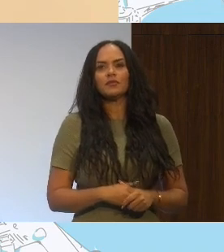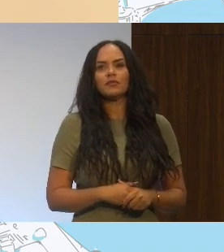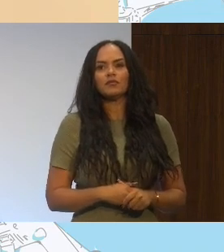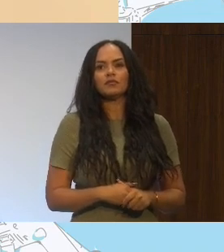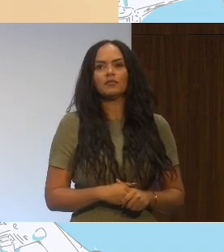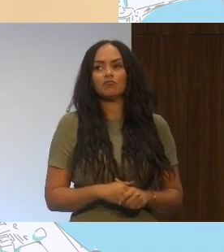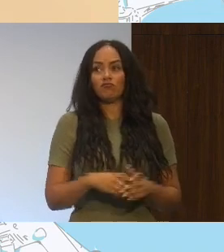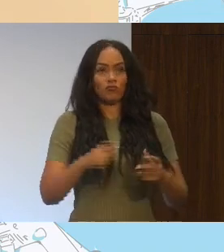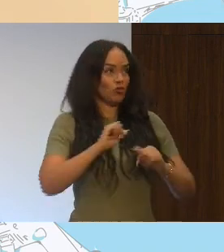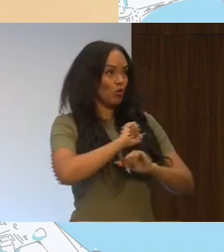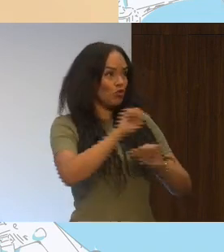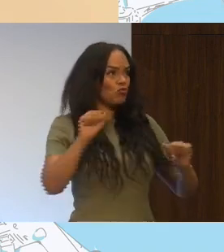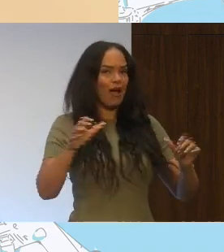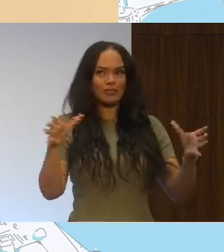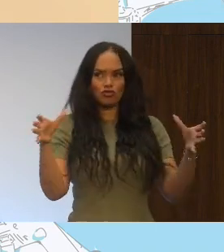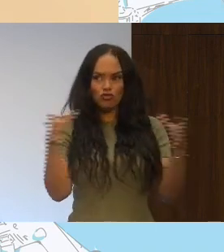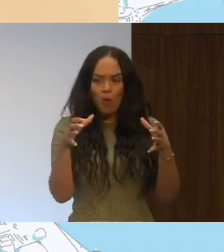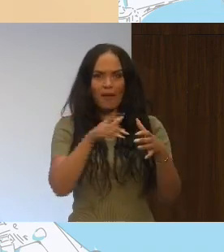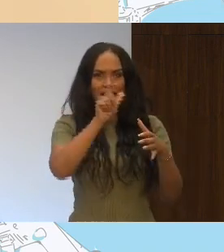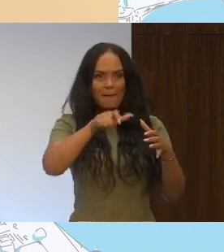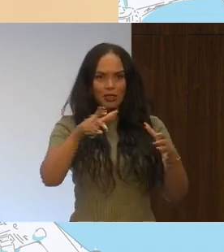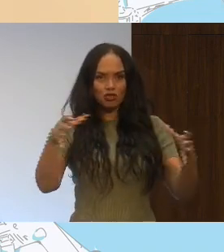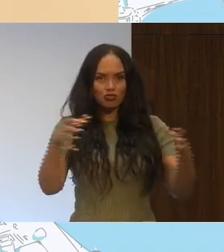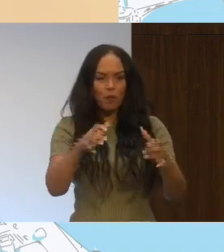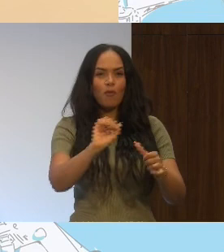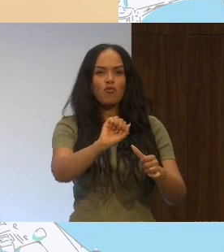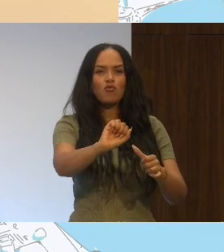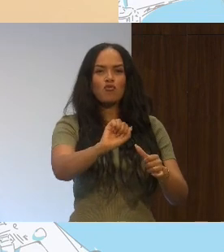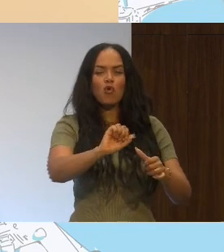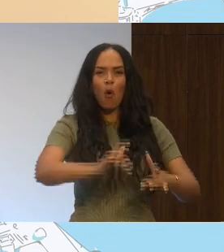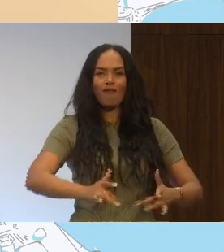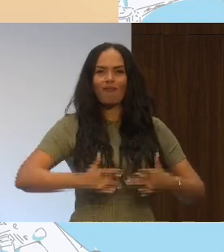in a patient group, what your voice says to government in this will